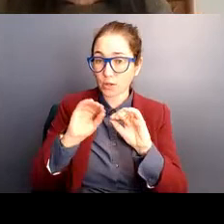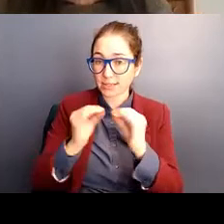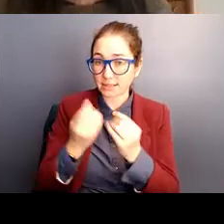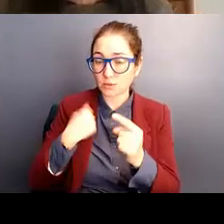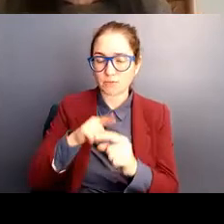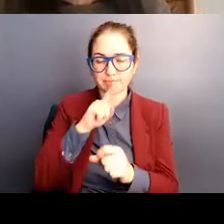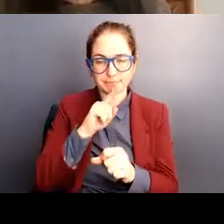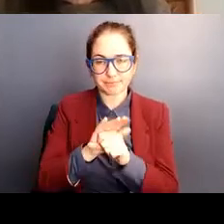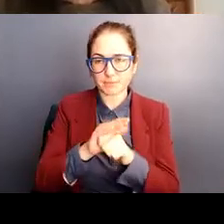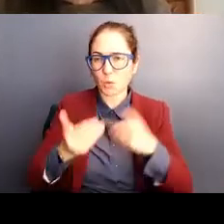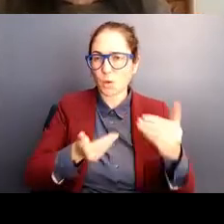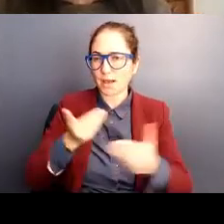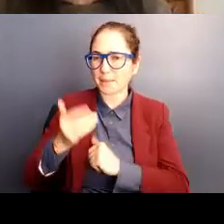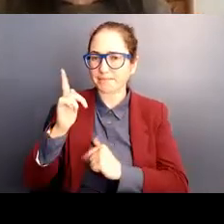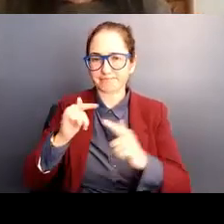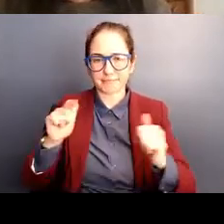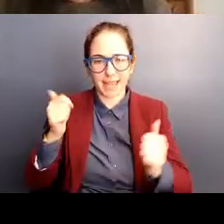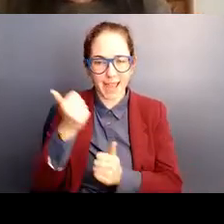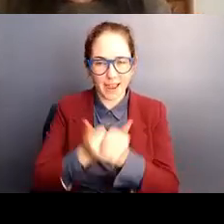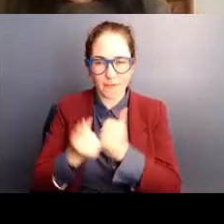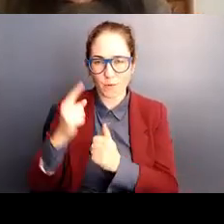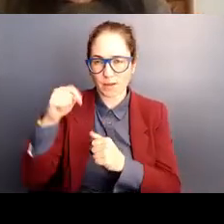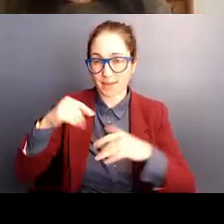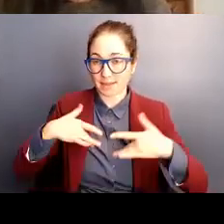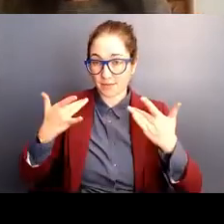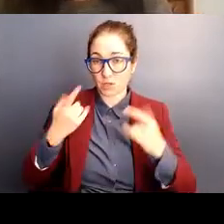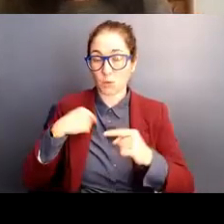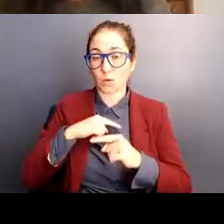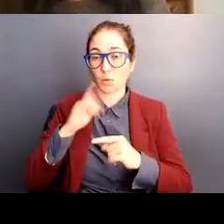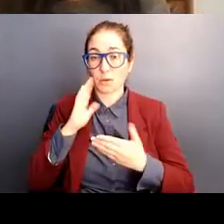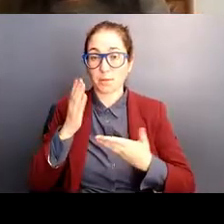to welcoming everyone to this event. We are providing...automatic